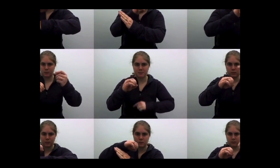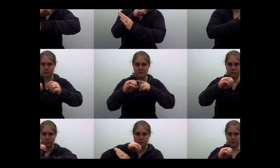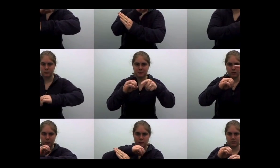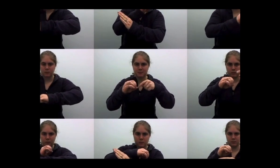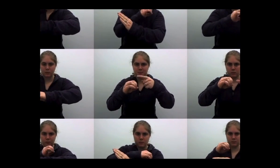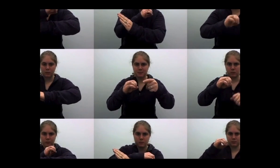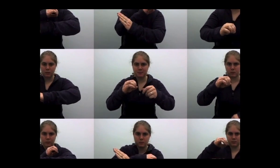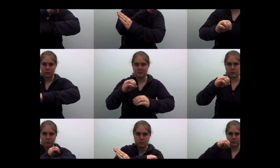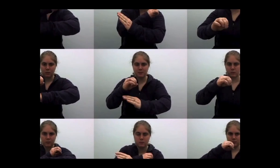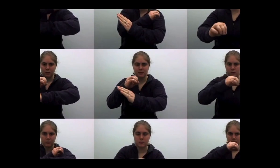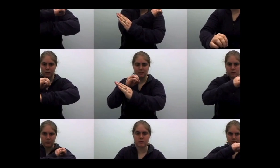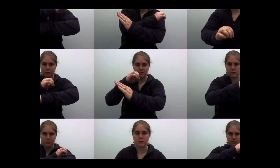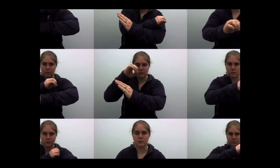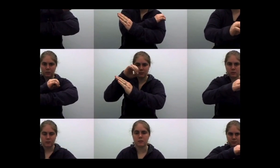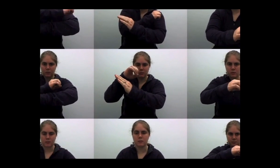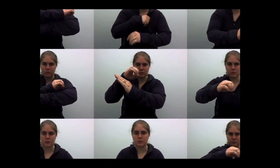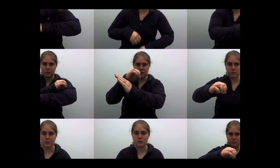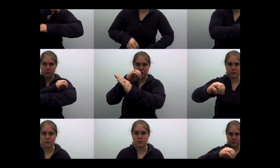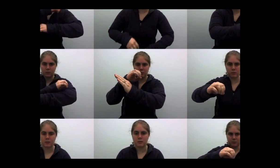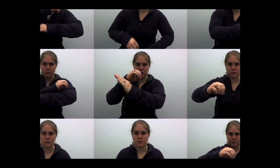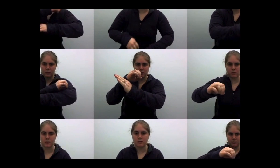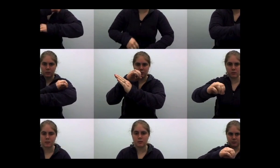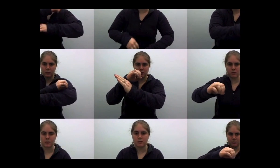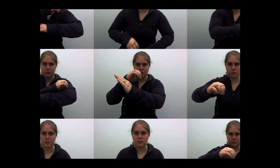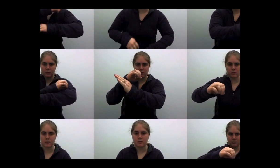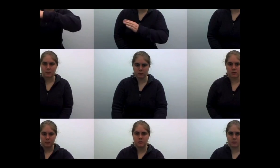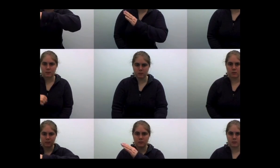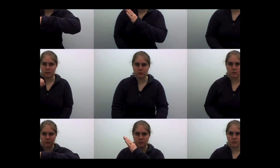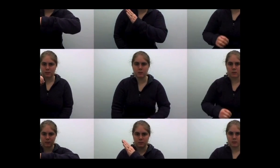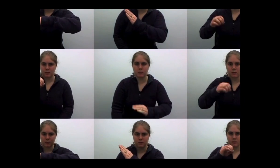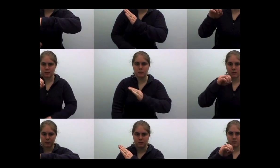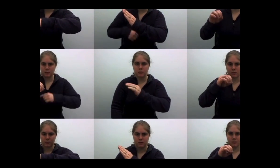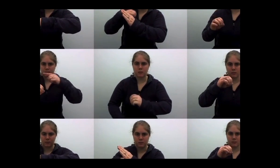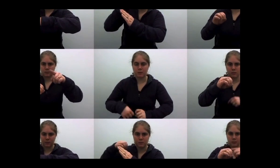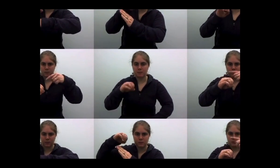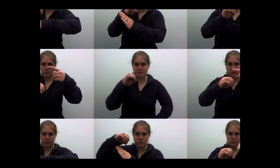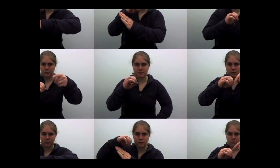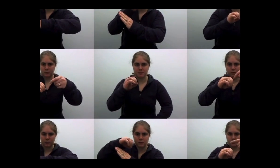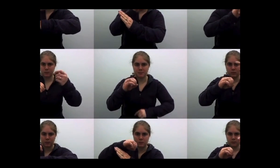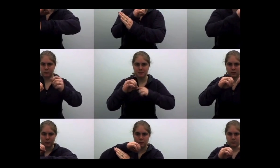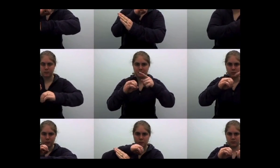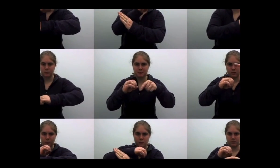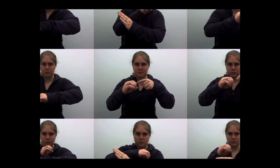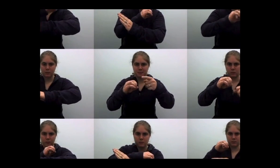again, she'll do it again. This indicates that at this point in this evolution of